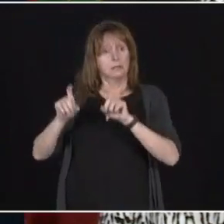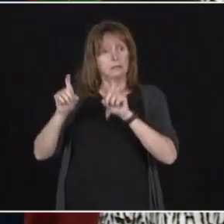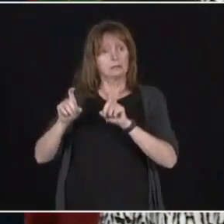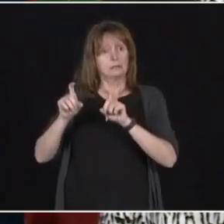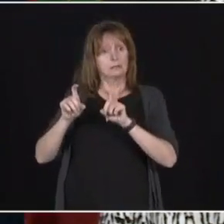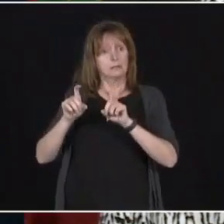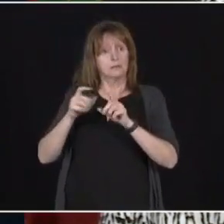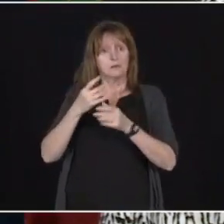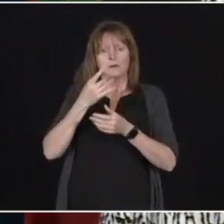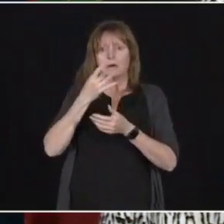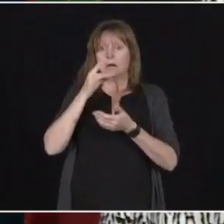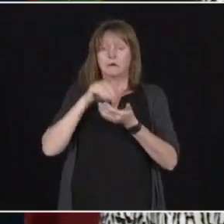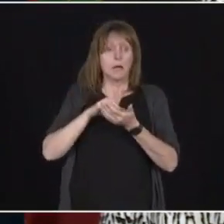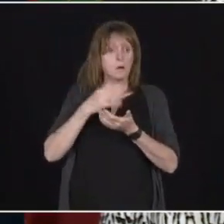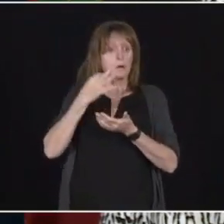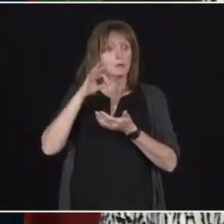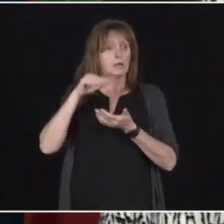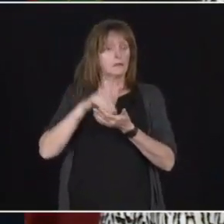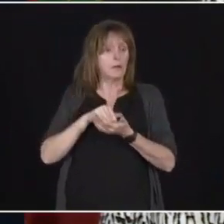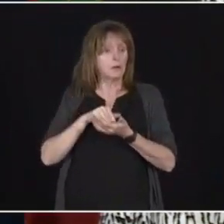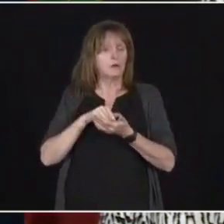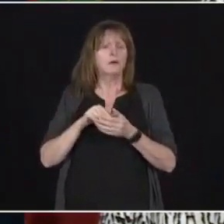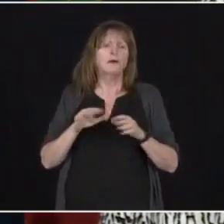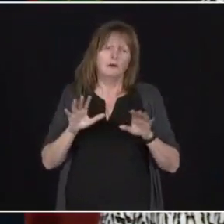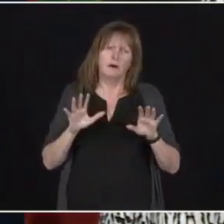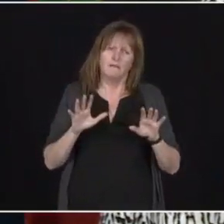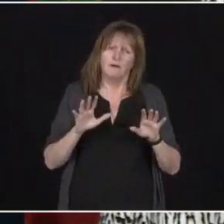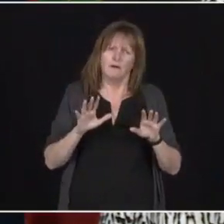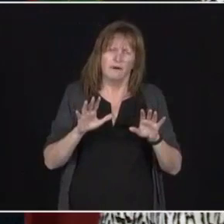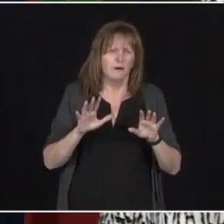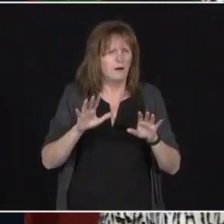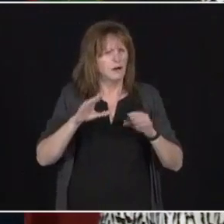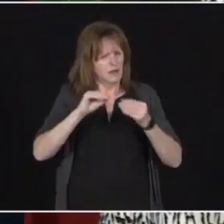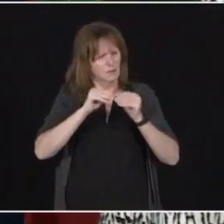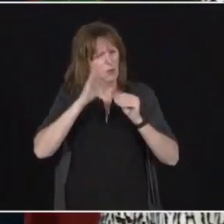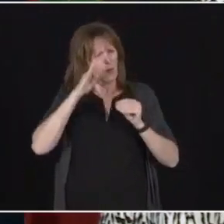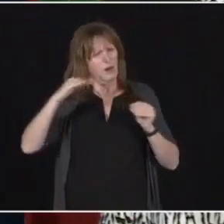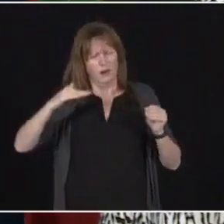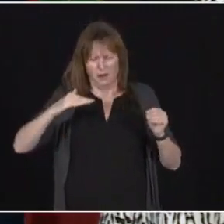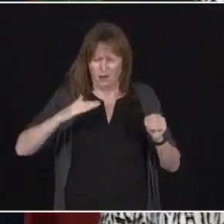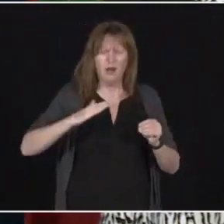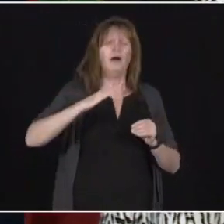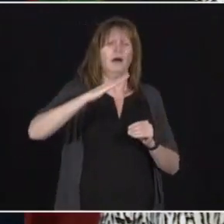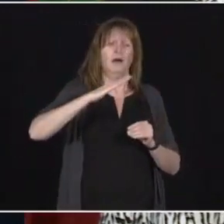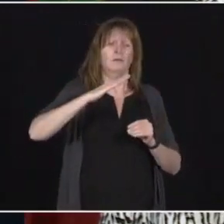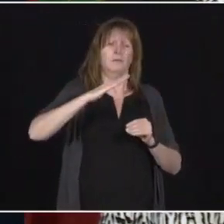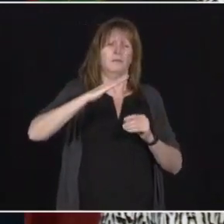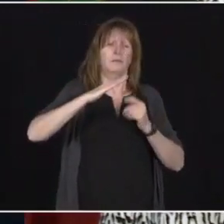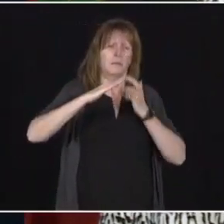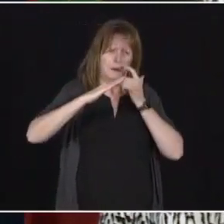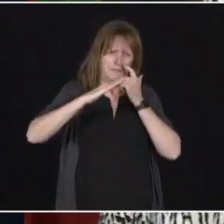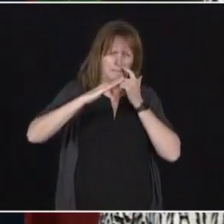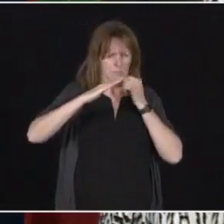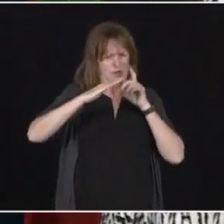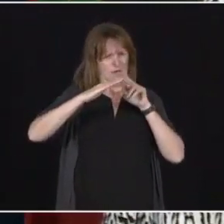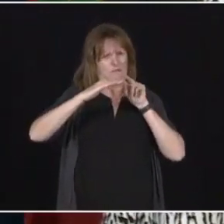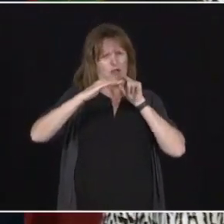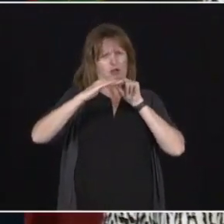, we rented up, almost double it up to 19, 20,000, naturally, the numbers are going to go up.\ So what really do, is we measure percentage.